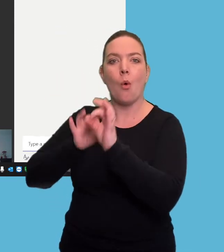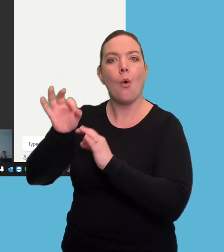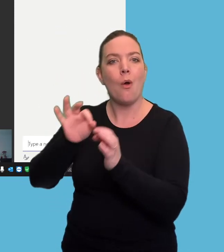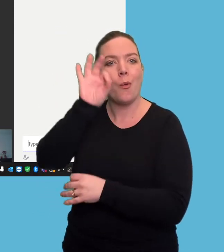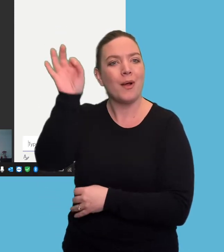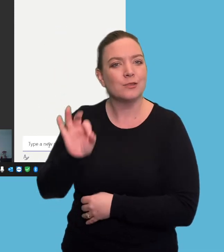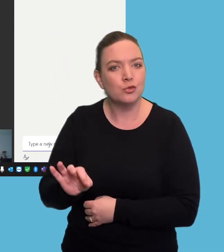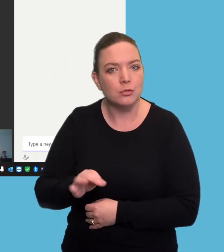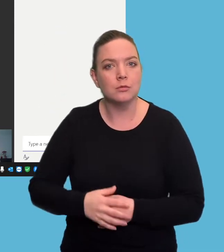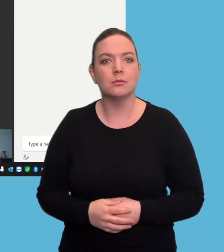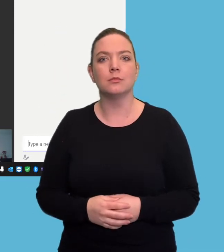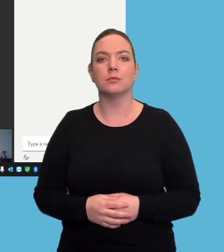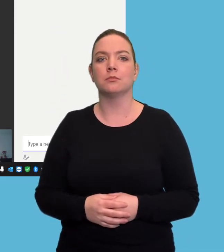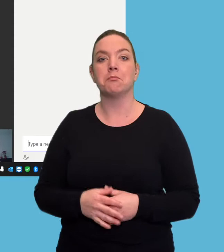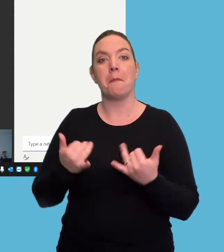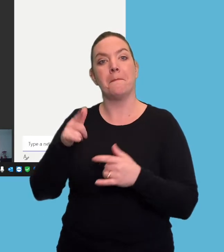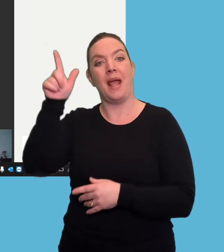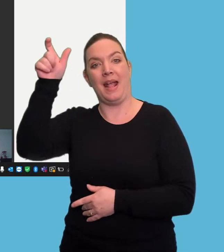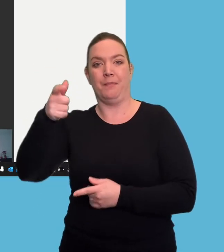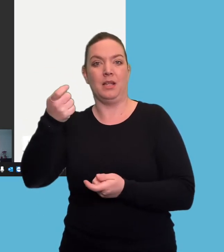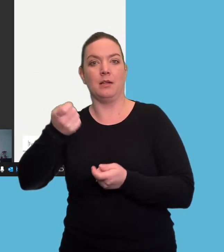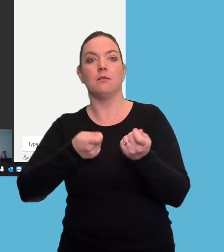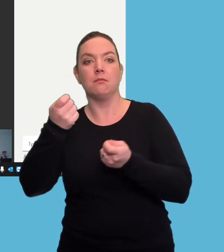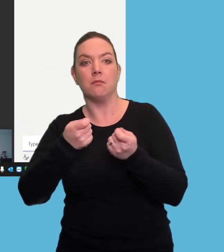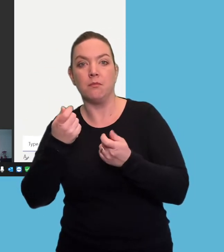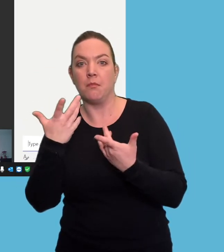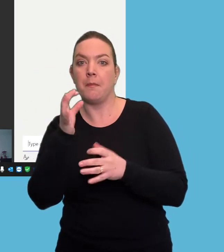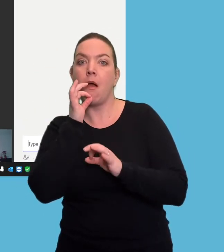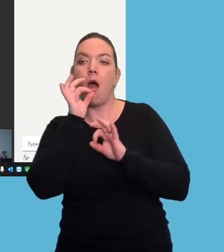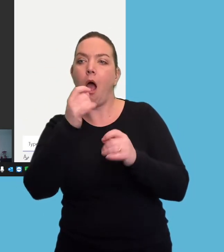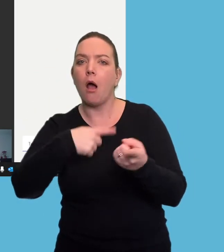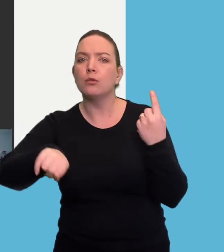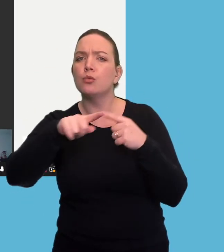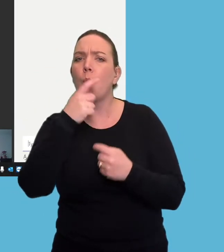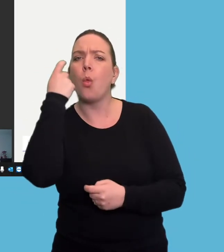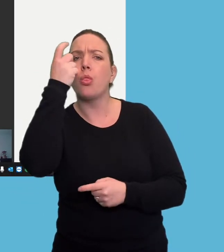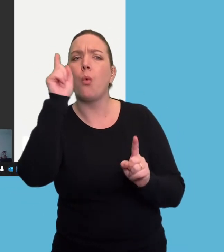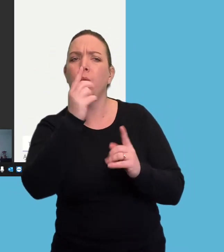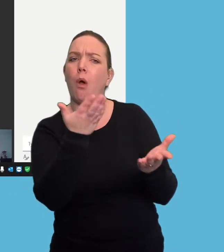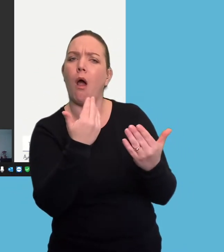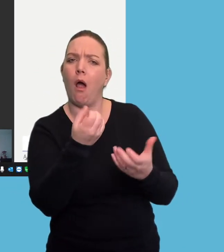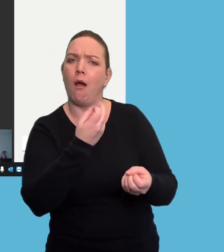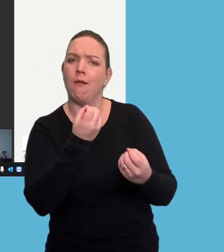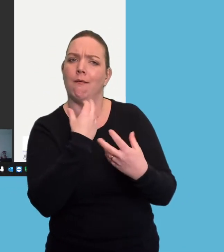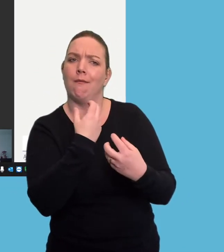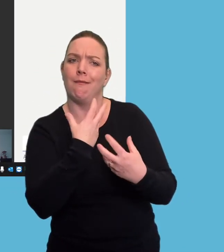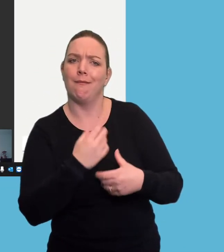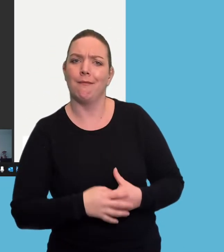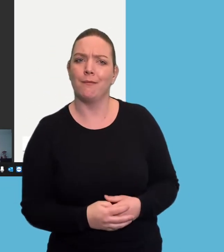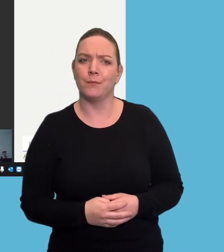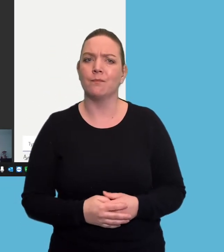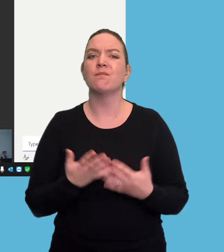and it may be that the facilitator of the event, meeting a workshop asks you to contribute your thoughts in the chat.